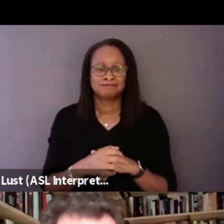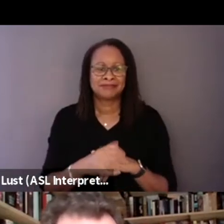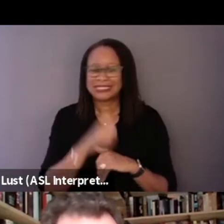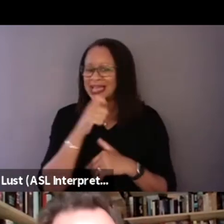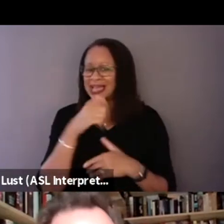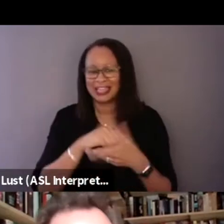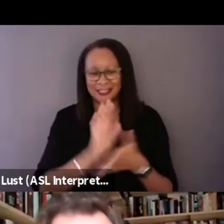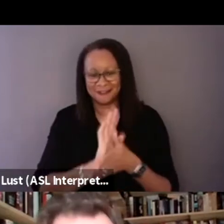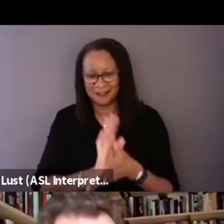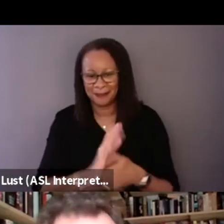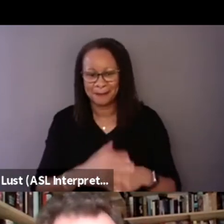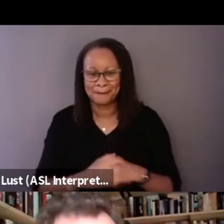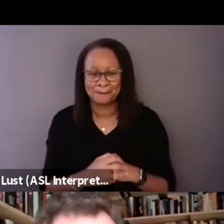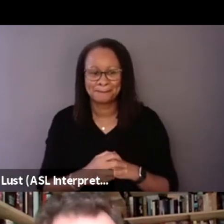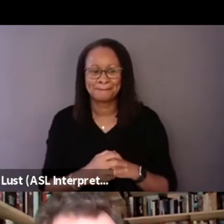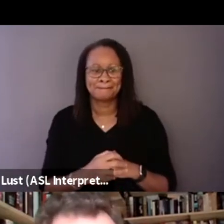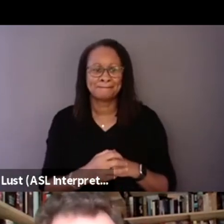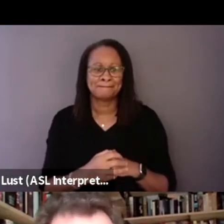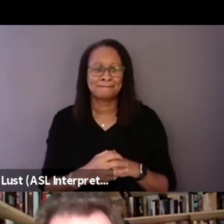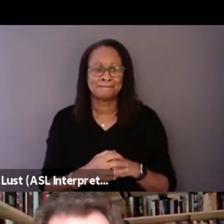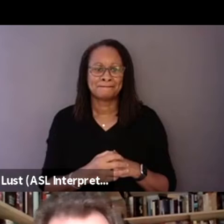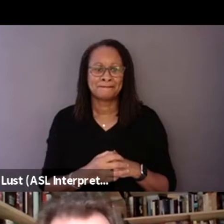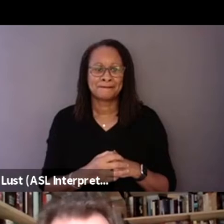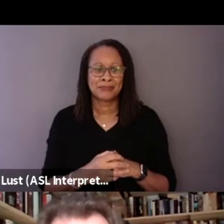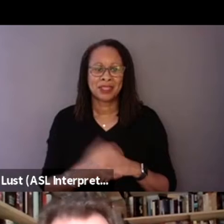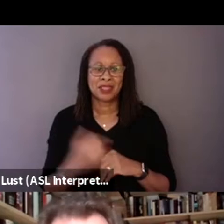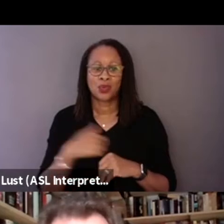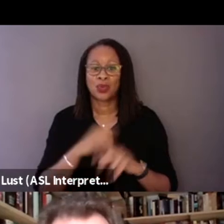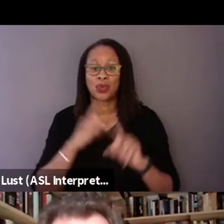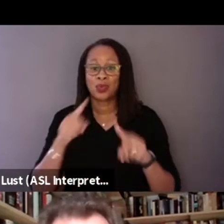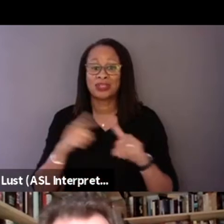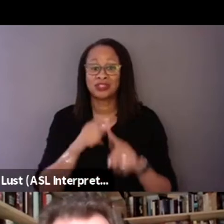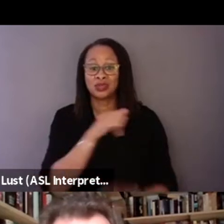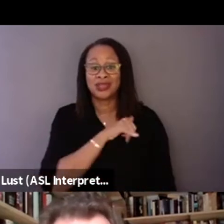but one day we went to Yale Law School with Ady